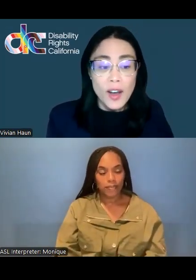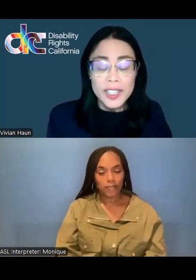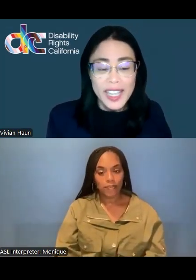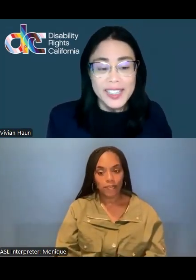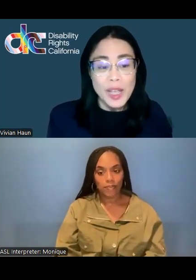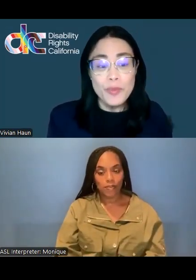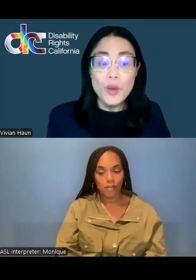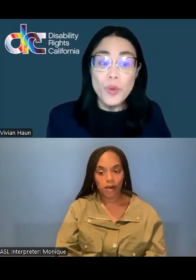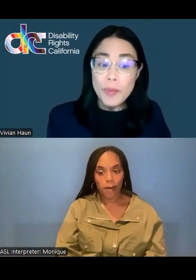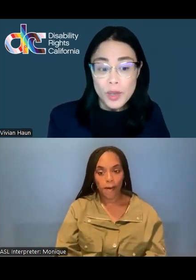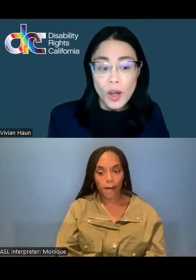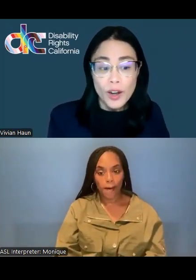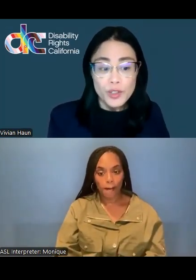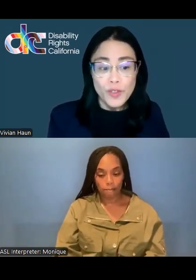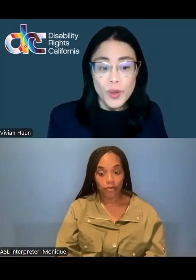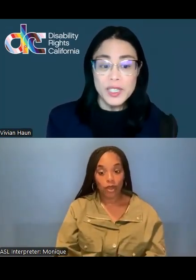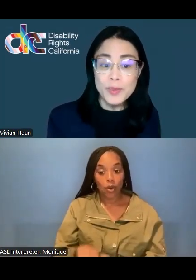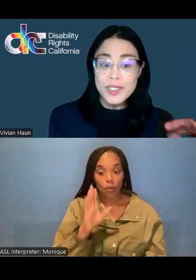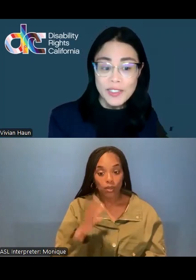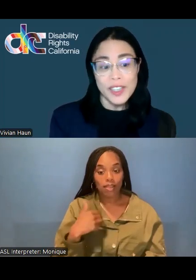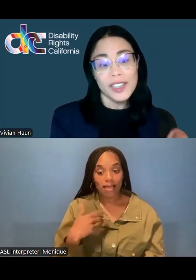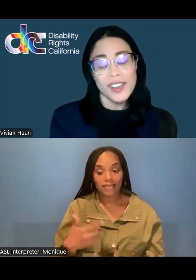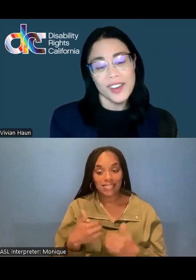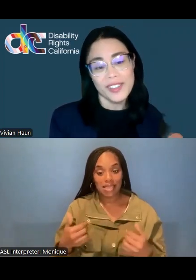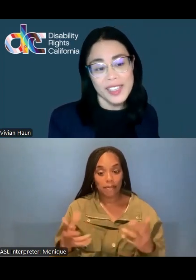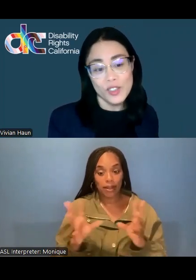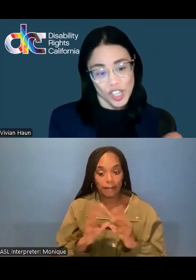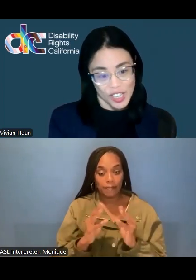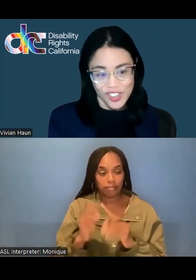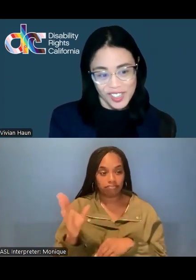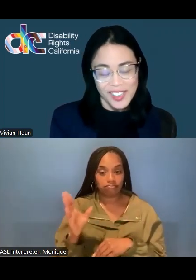on a separate webinar to focus specifically on these changes.